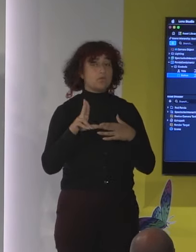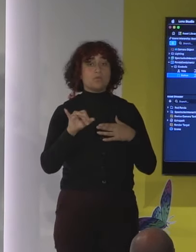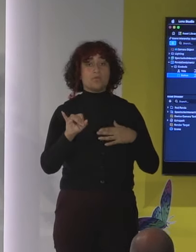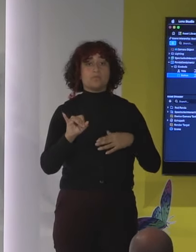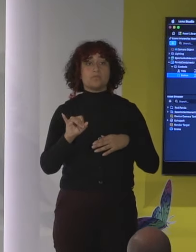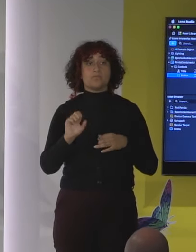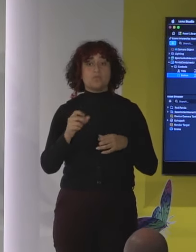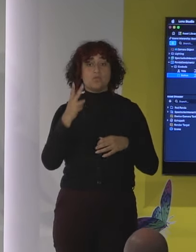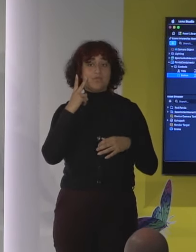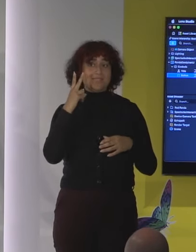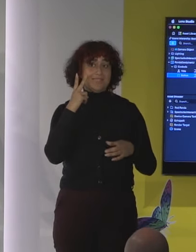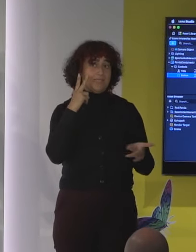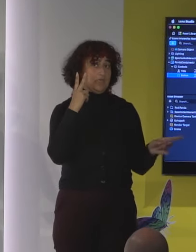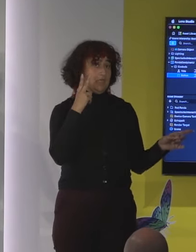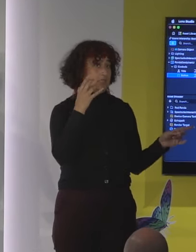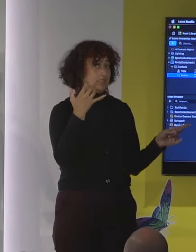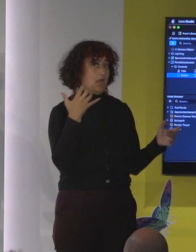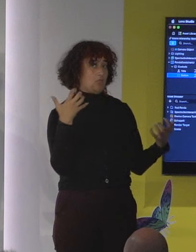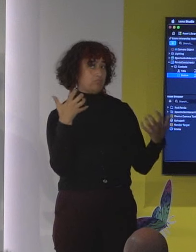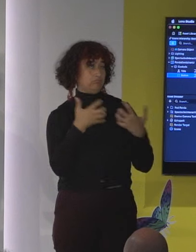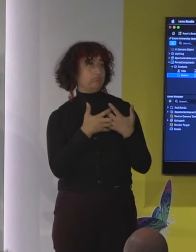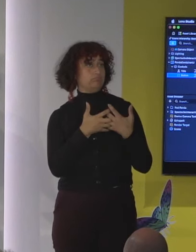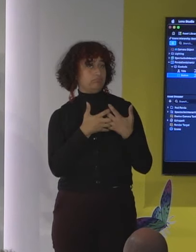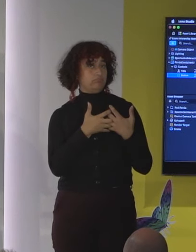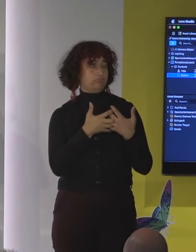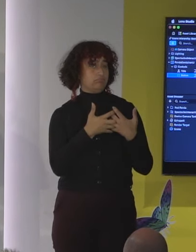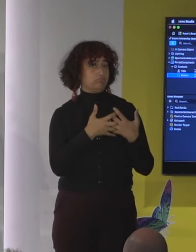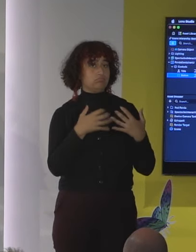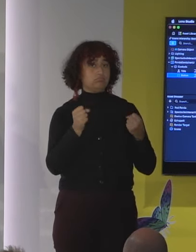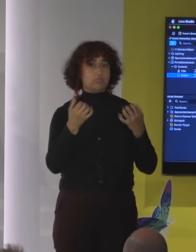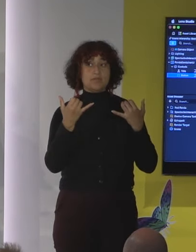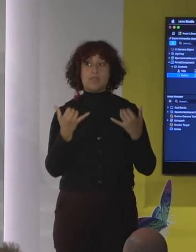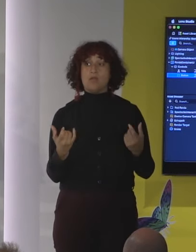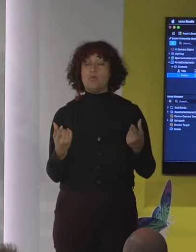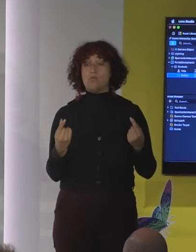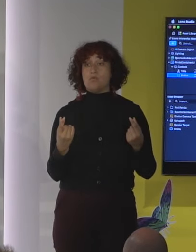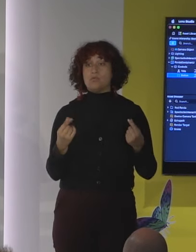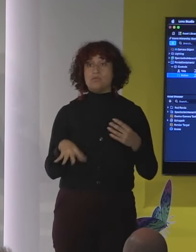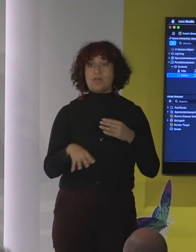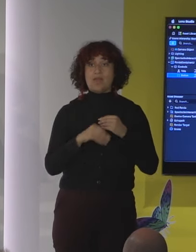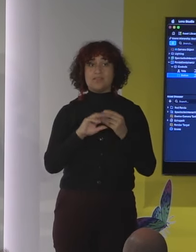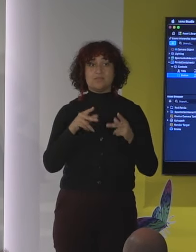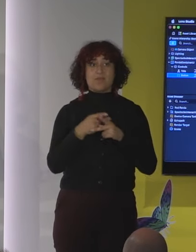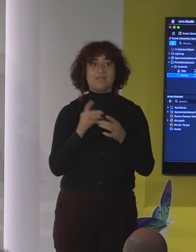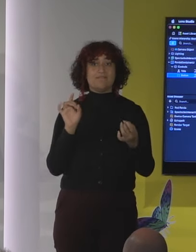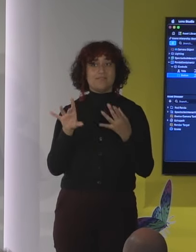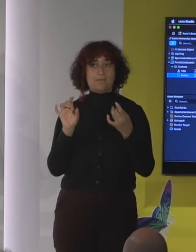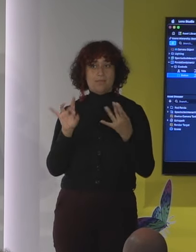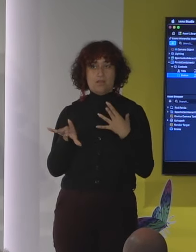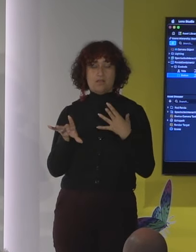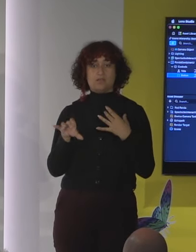So, you'll see here that it is flush. And so, now, what we wanna do is add some sort of feedback. So, I'm clicking on it.